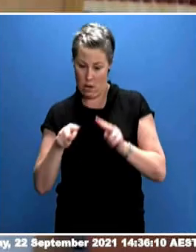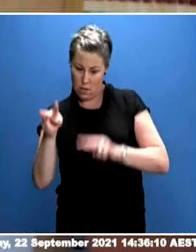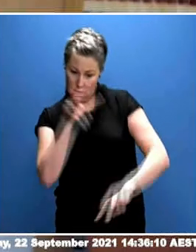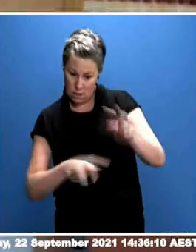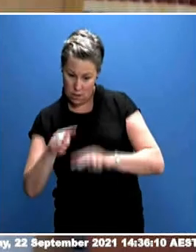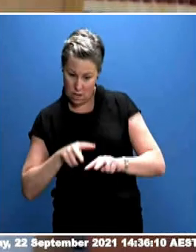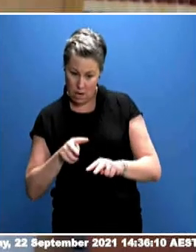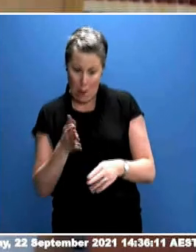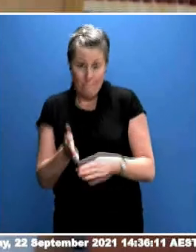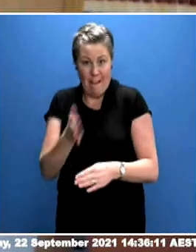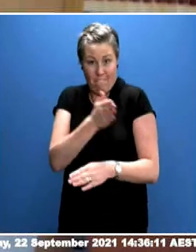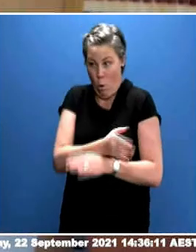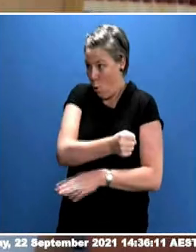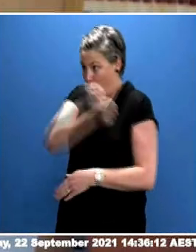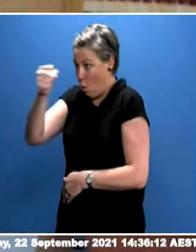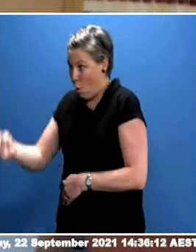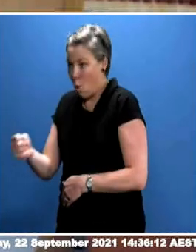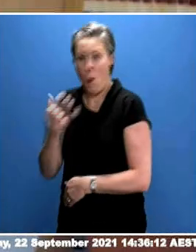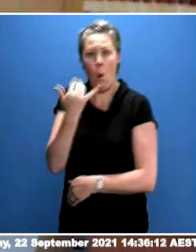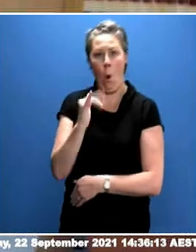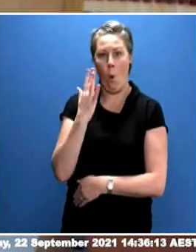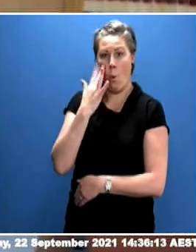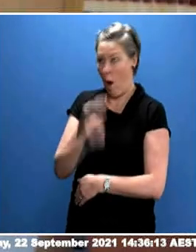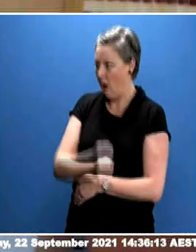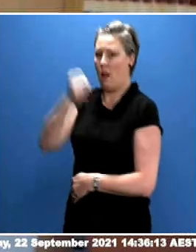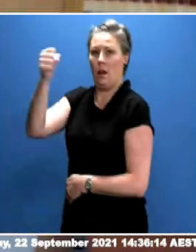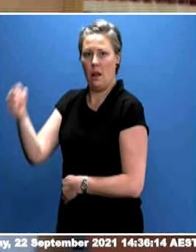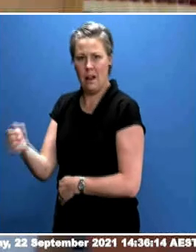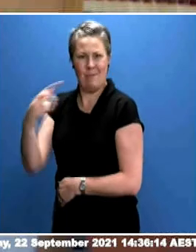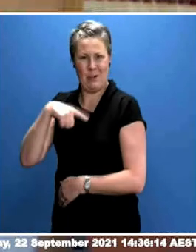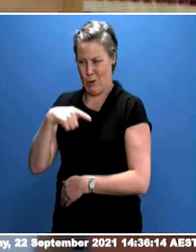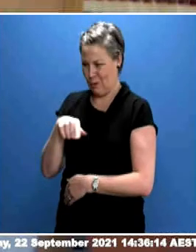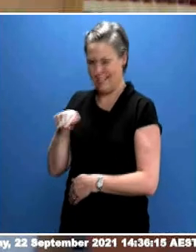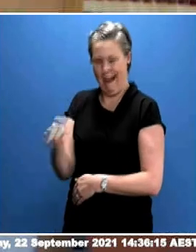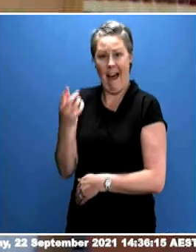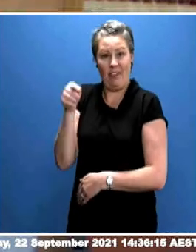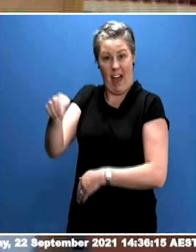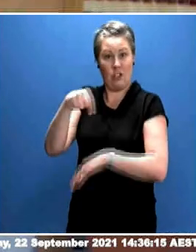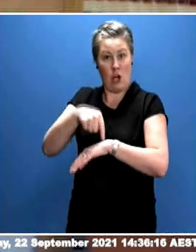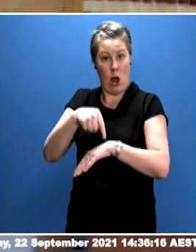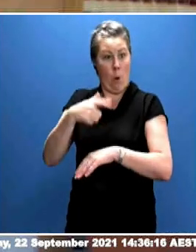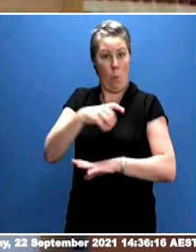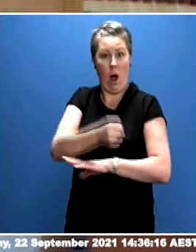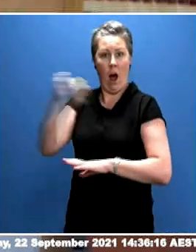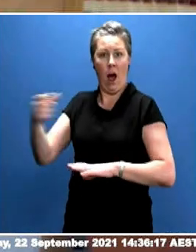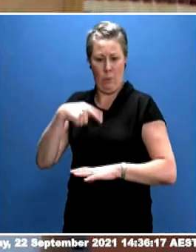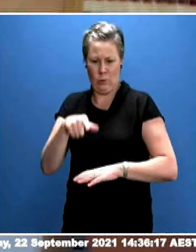we're dealing with a child who is presenting with immediate and substantial risk, so we wouldn't do it at the point of entry.